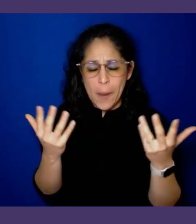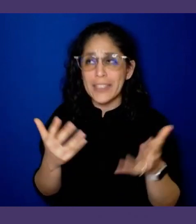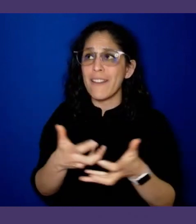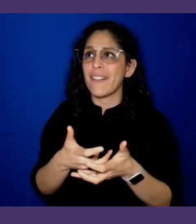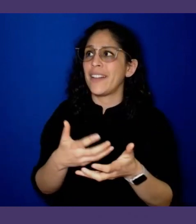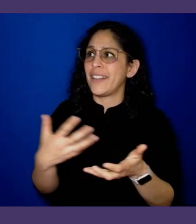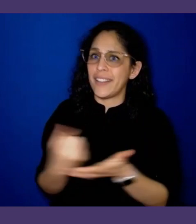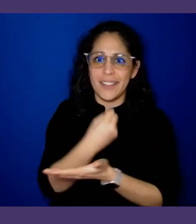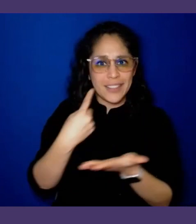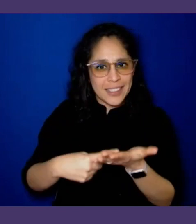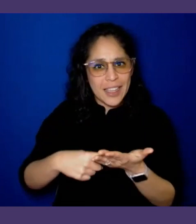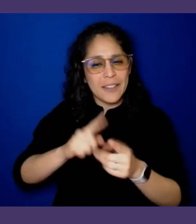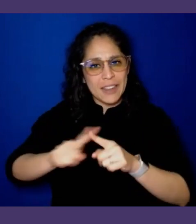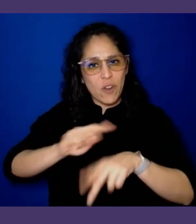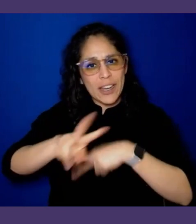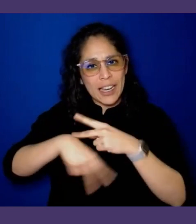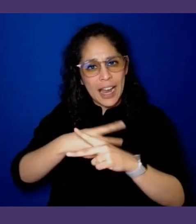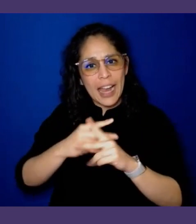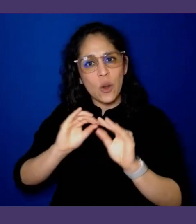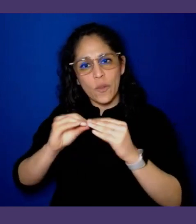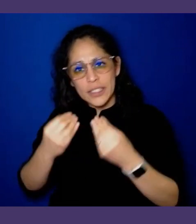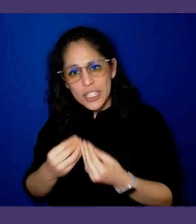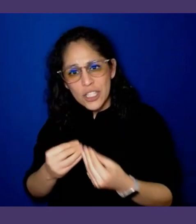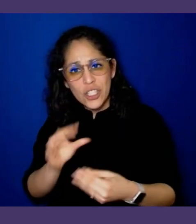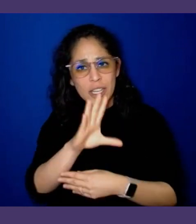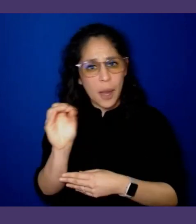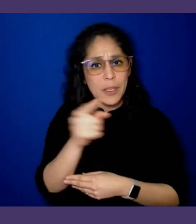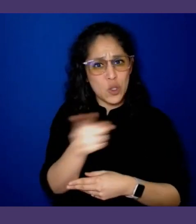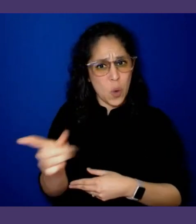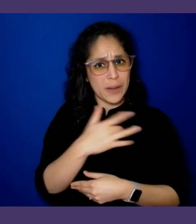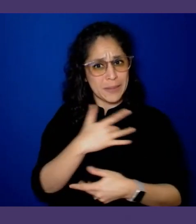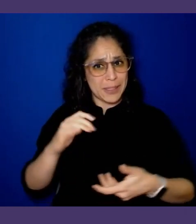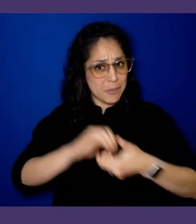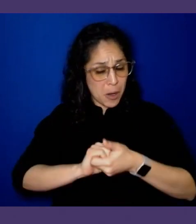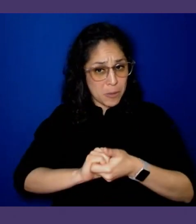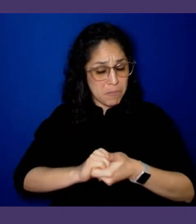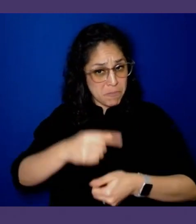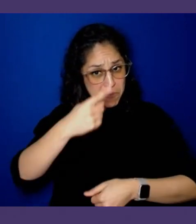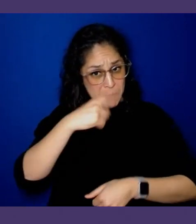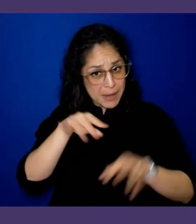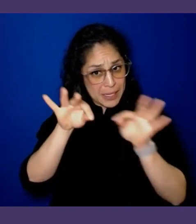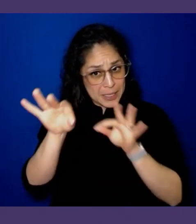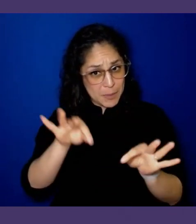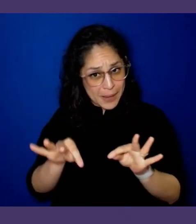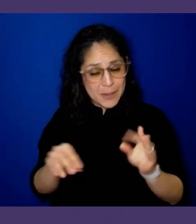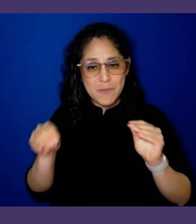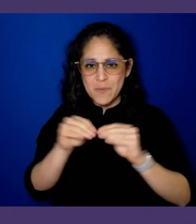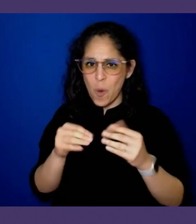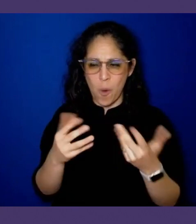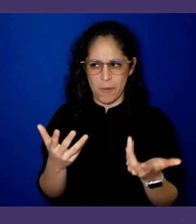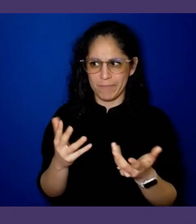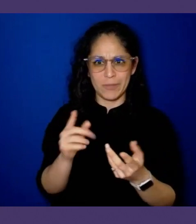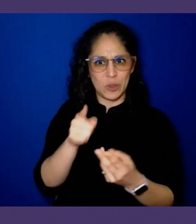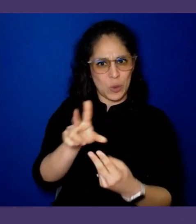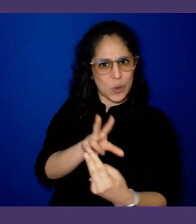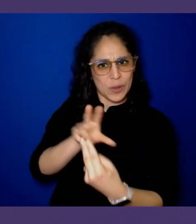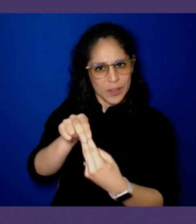organizations and companies you typically partner with. Could you elaborate a little bit on how you utilize these partnerships to amplify